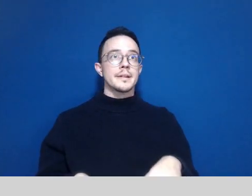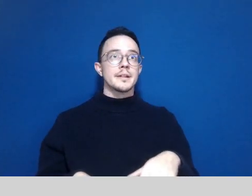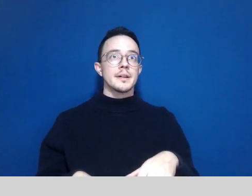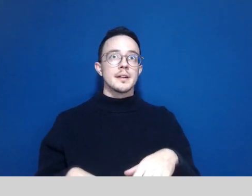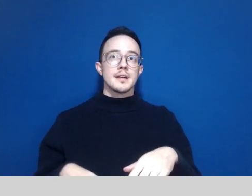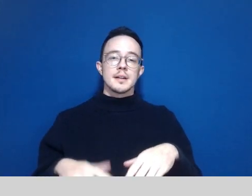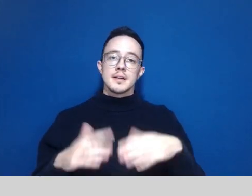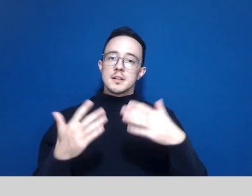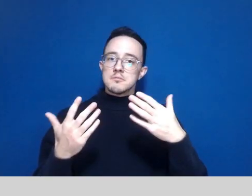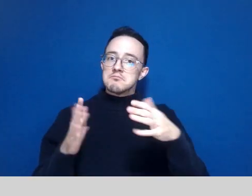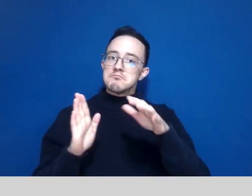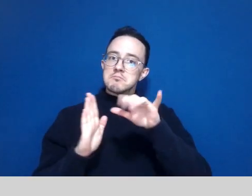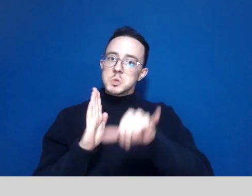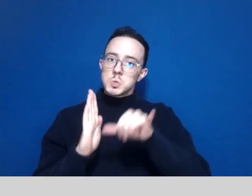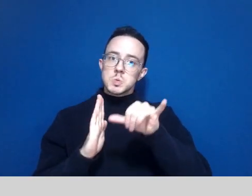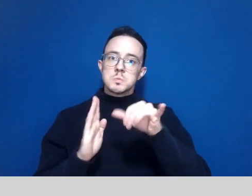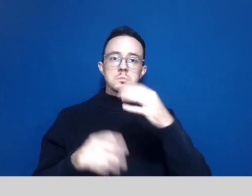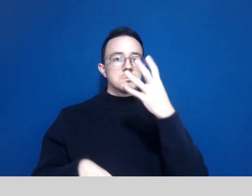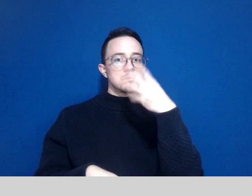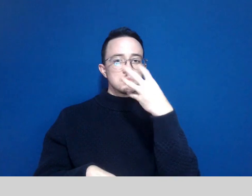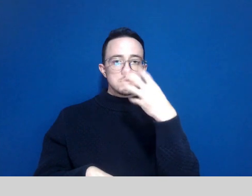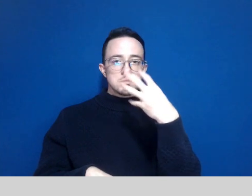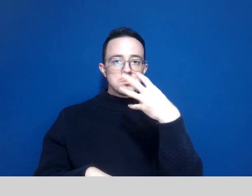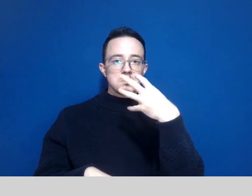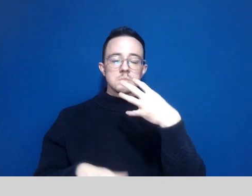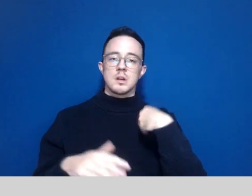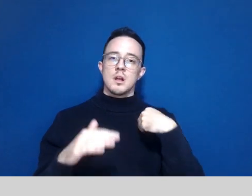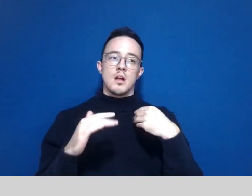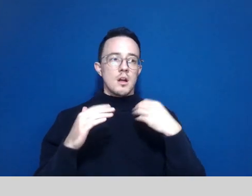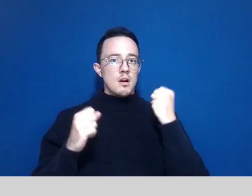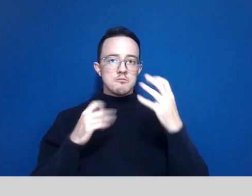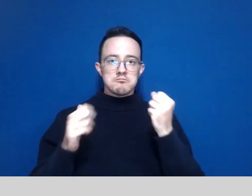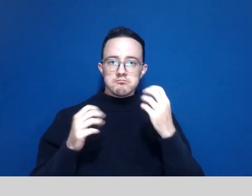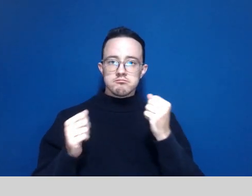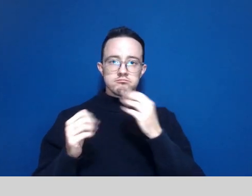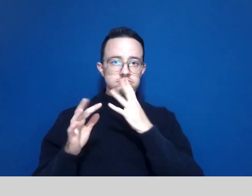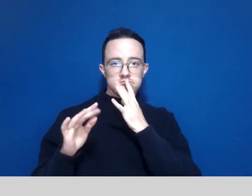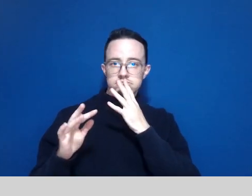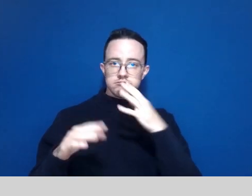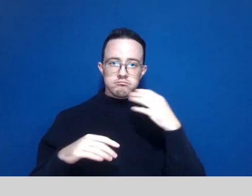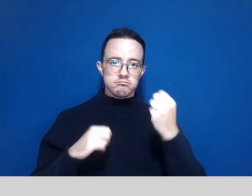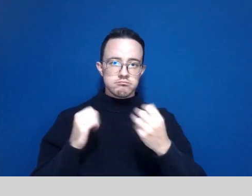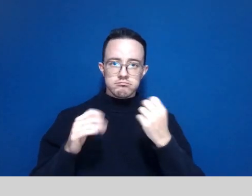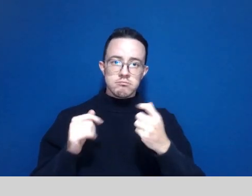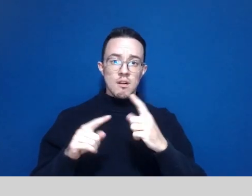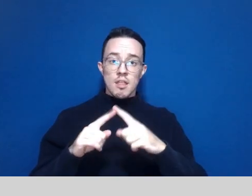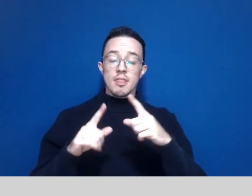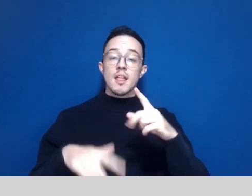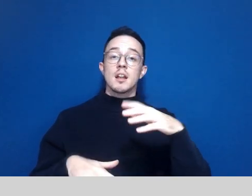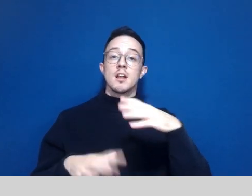and then they transcribe them and then they edit them and then they rerecord the video,